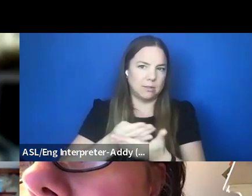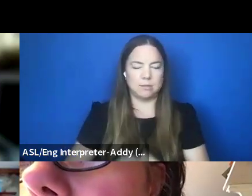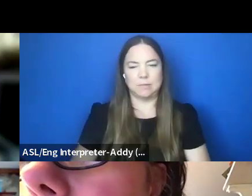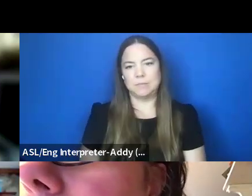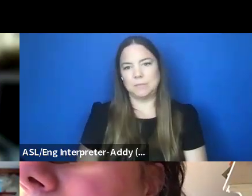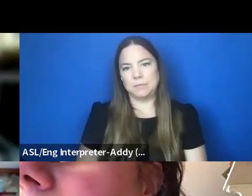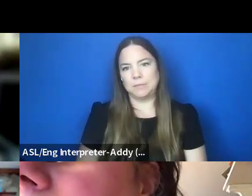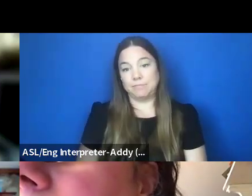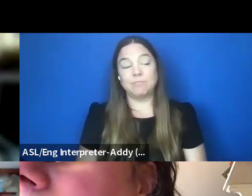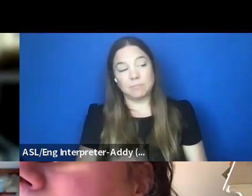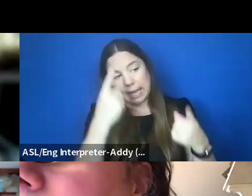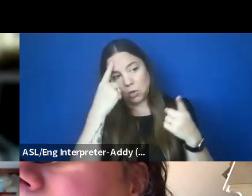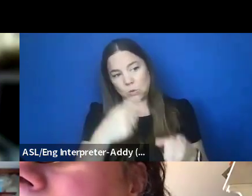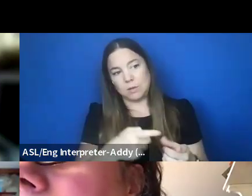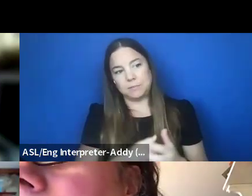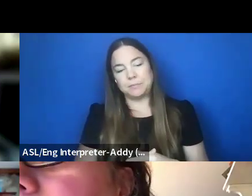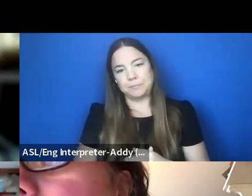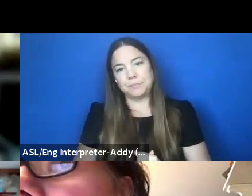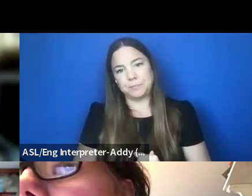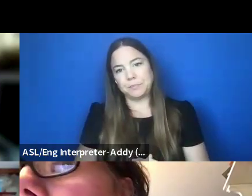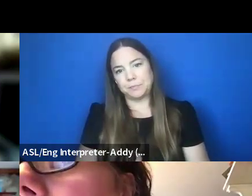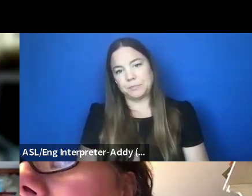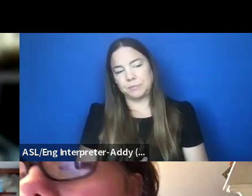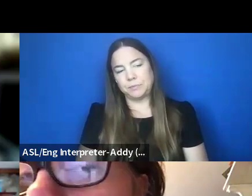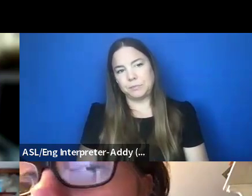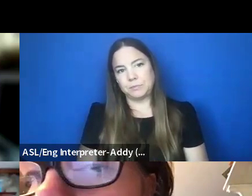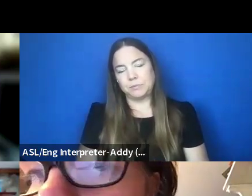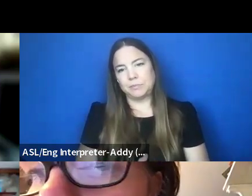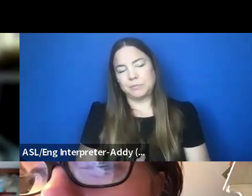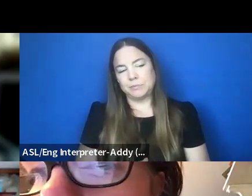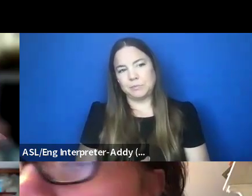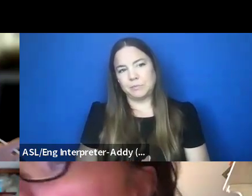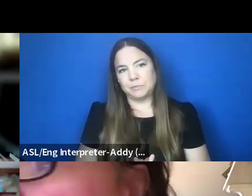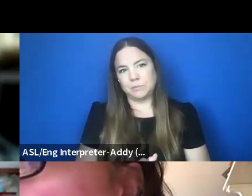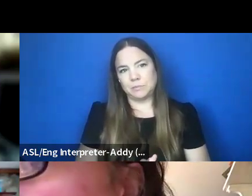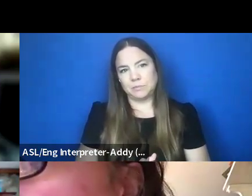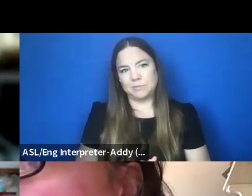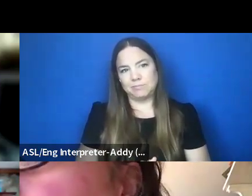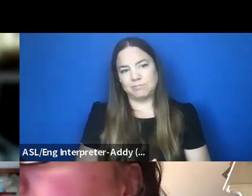Don Dew: I agree with that? Yeah. Don Dew: I almost think Don Dew: each area